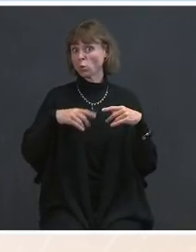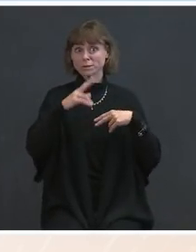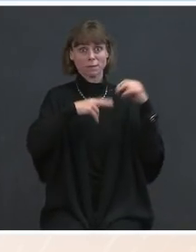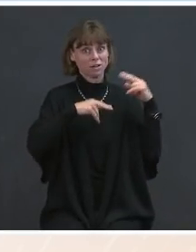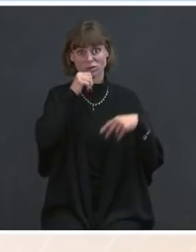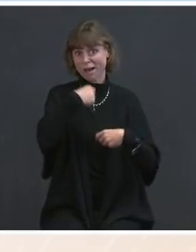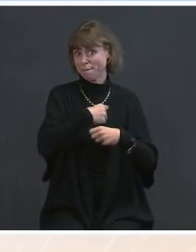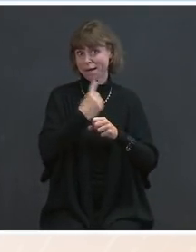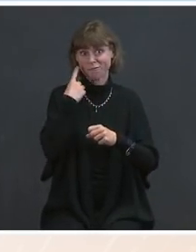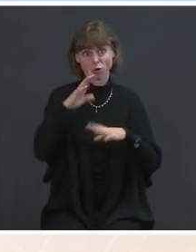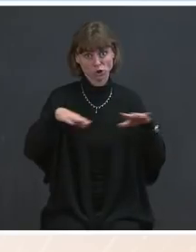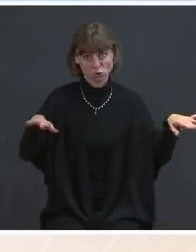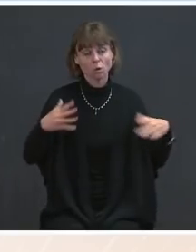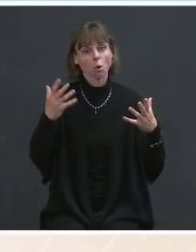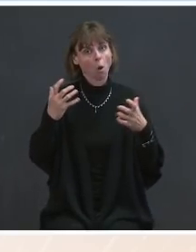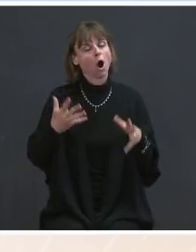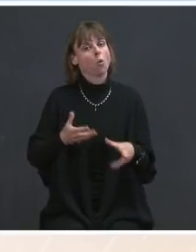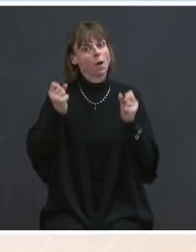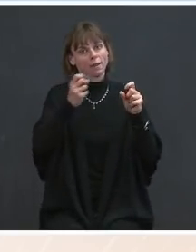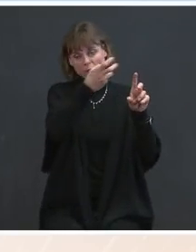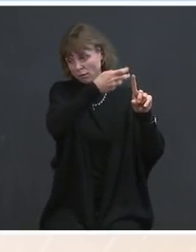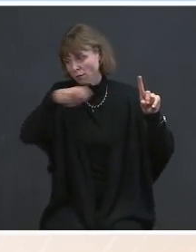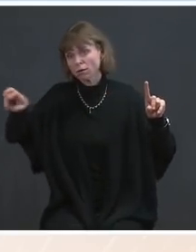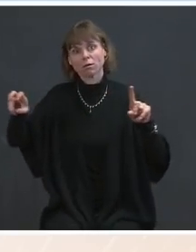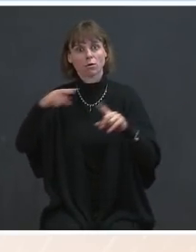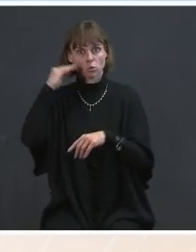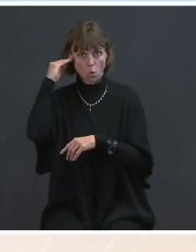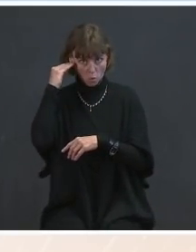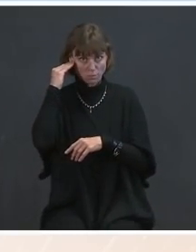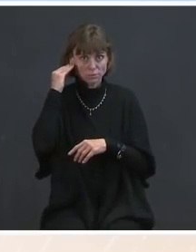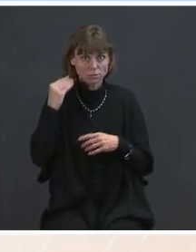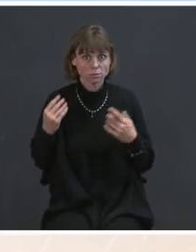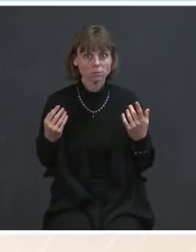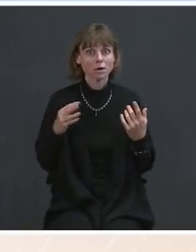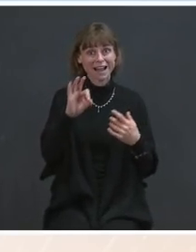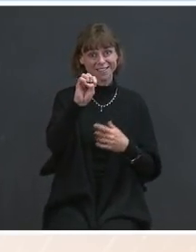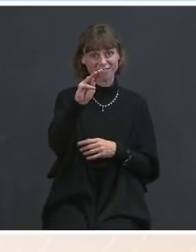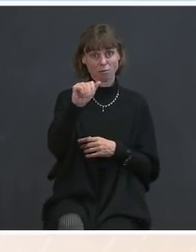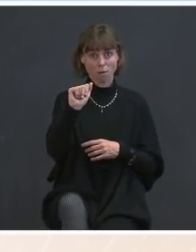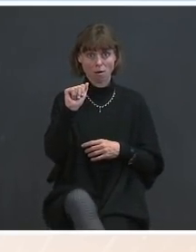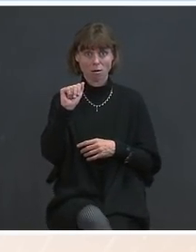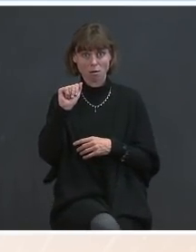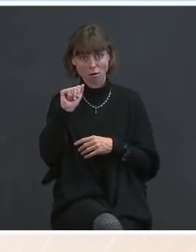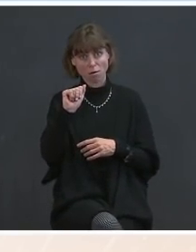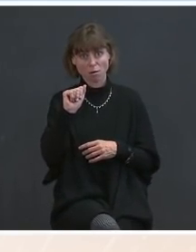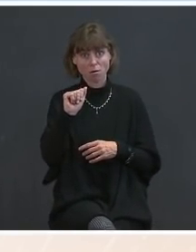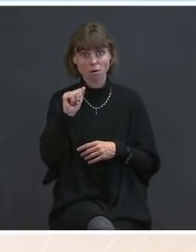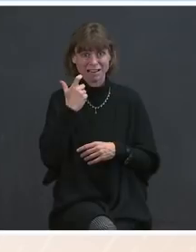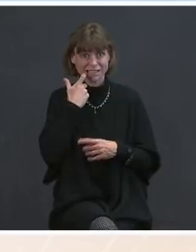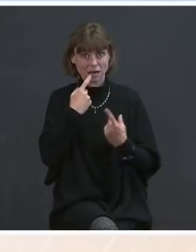as quickly as possible into shelters and then into homes. FEMA -- this was an announcement over the weekend -- is now supporting --